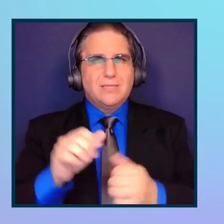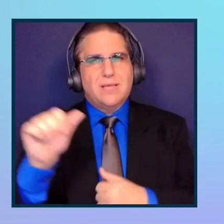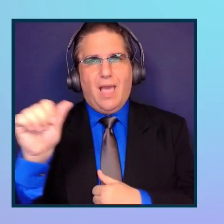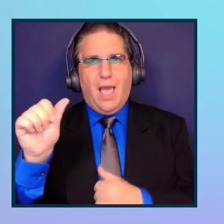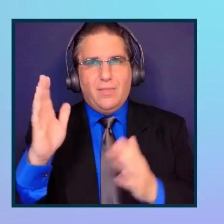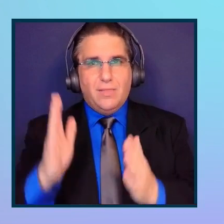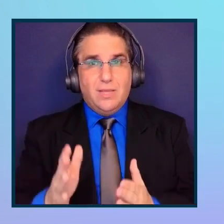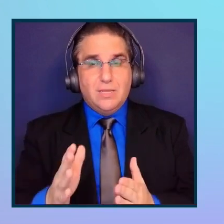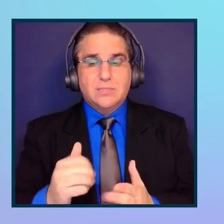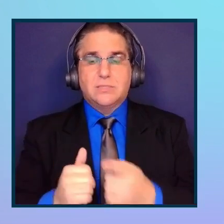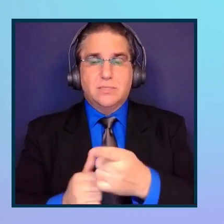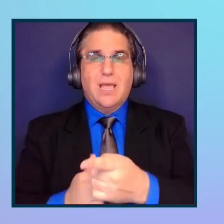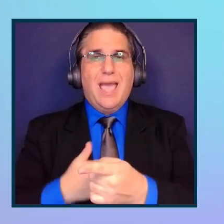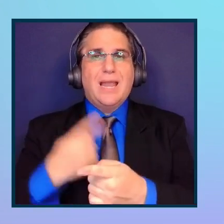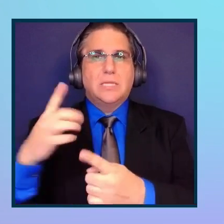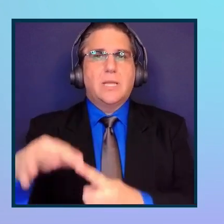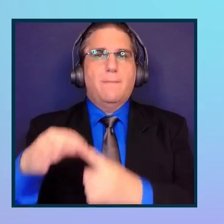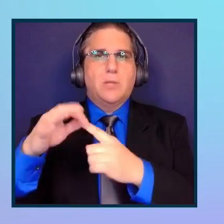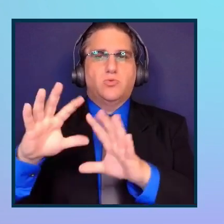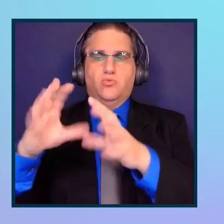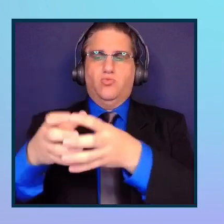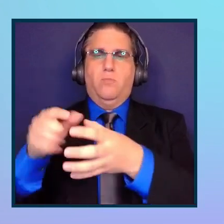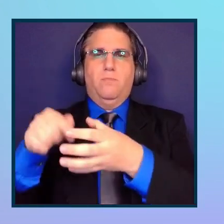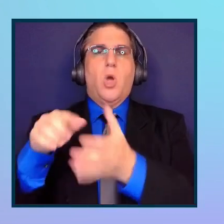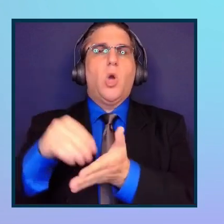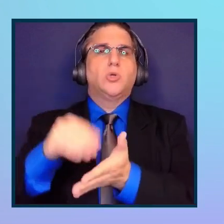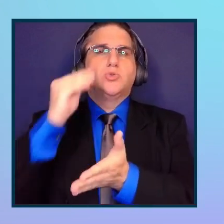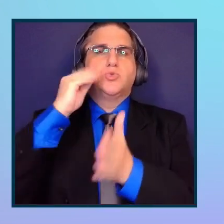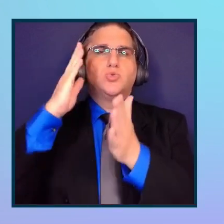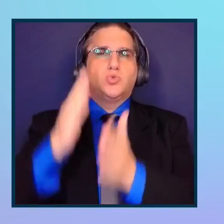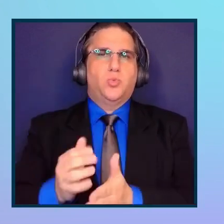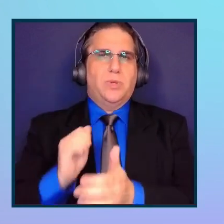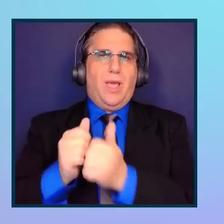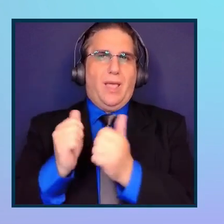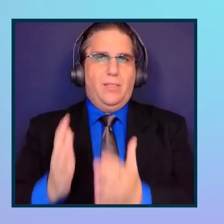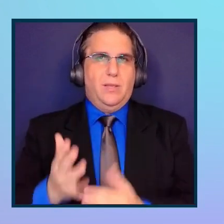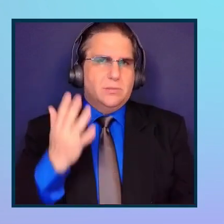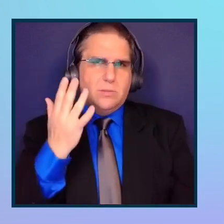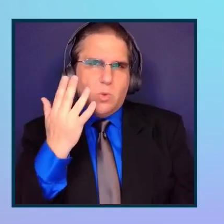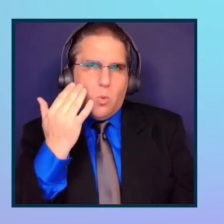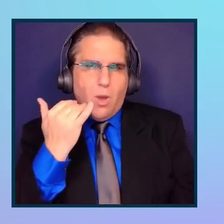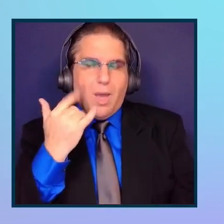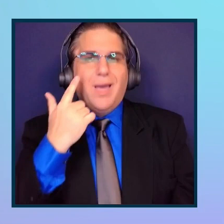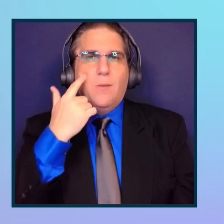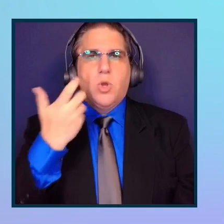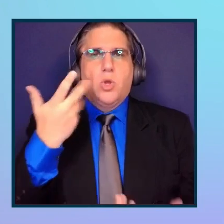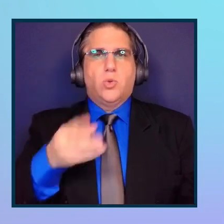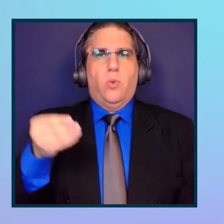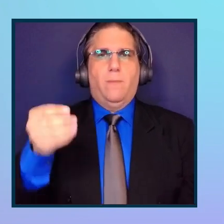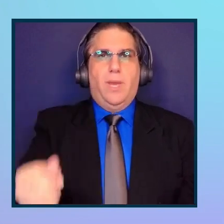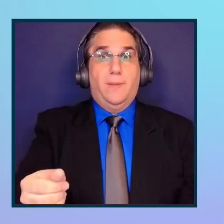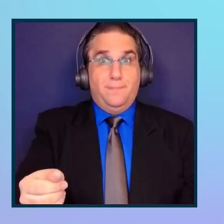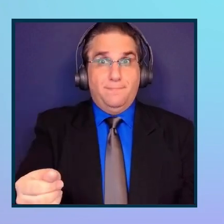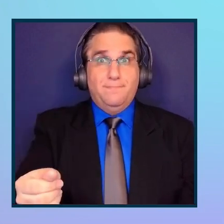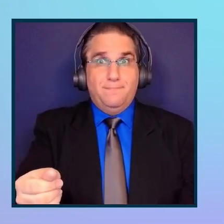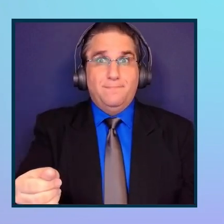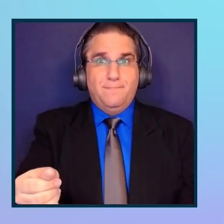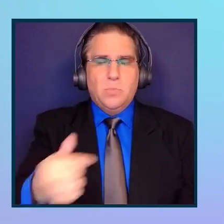because they wanted to find a way to not pay them. And I just took a lot of interest in this because I was seeing how this thing